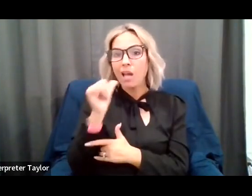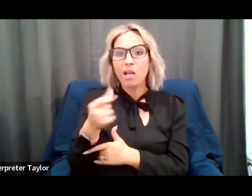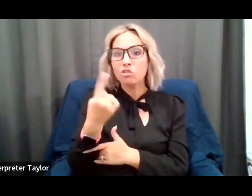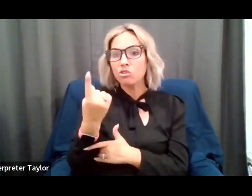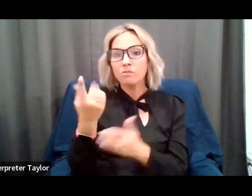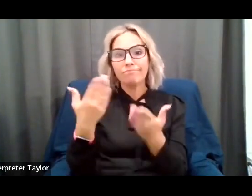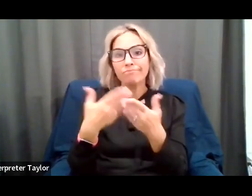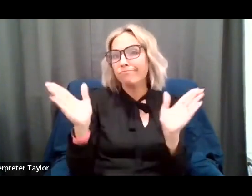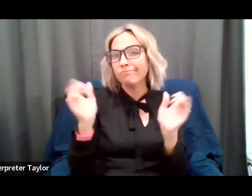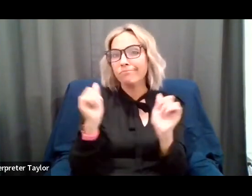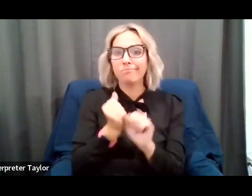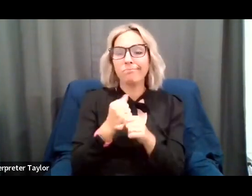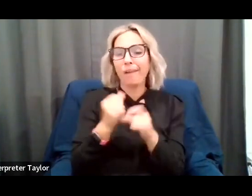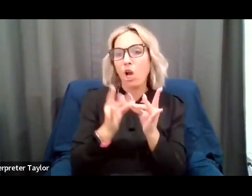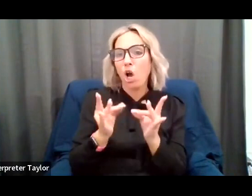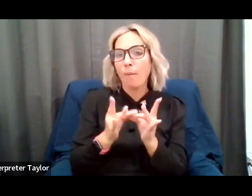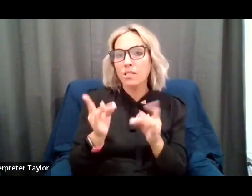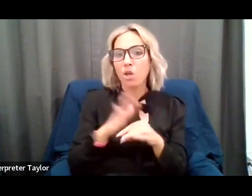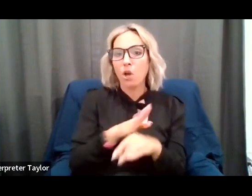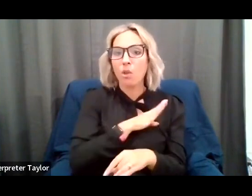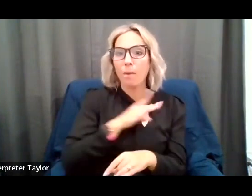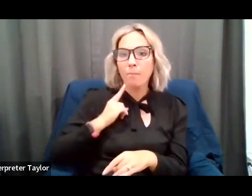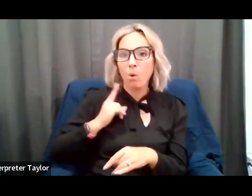make comments to the Bard of the dais, um, without